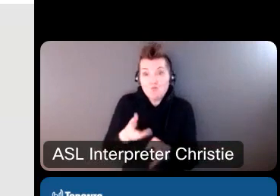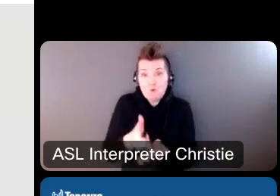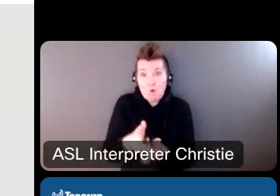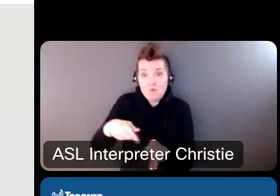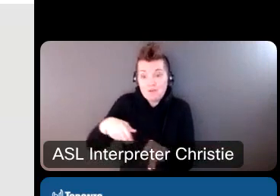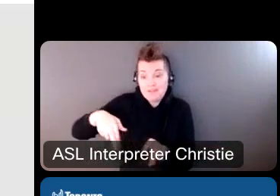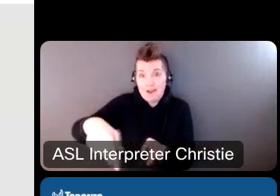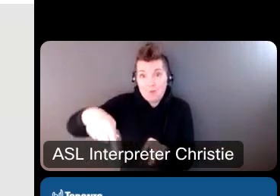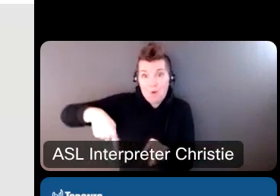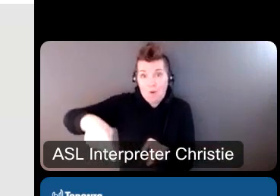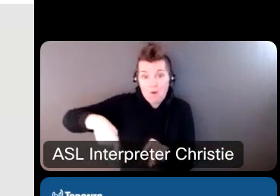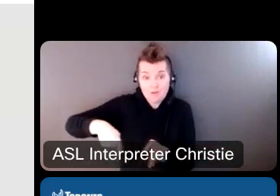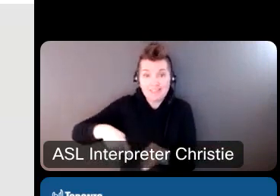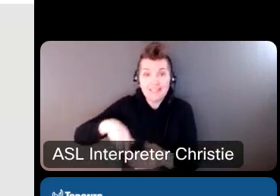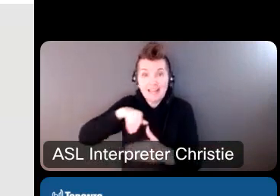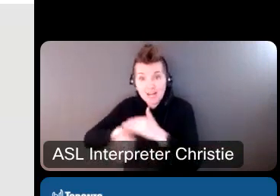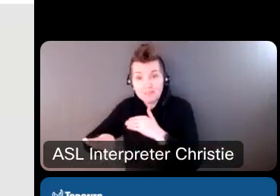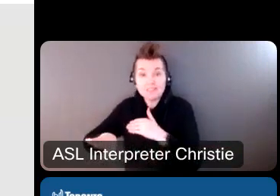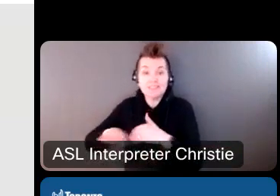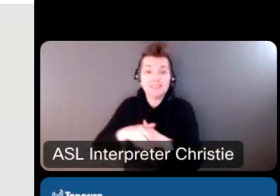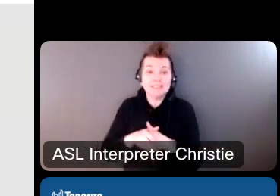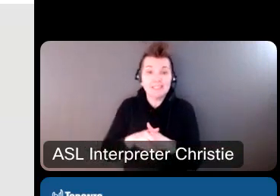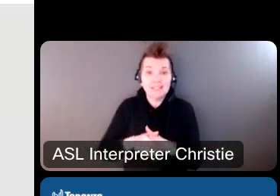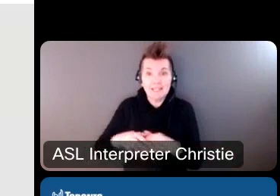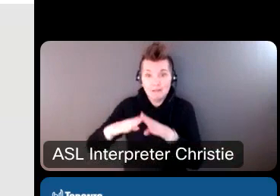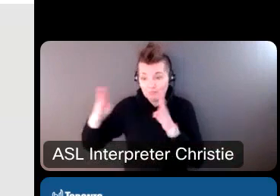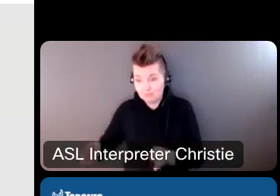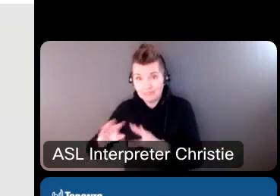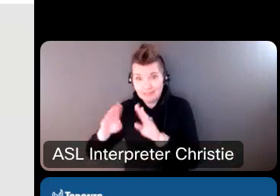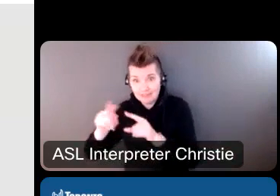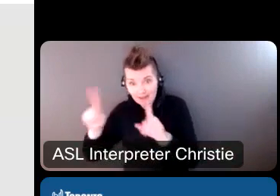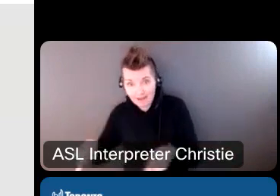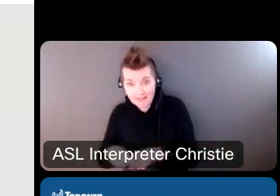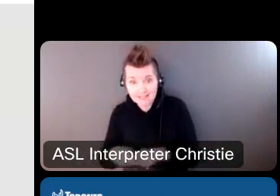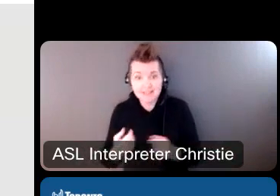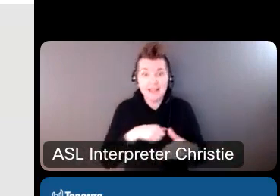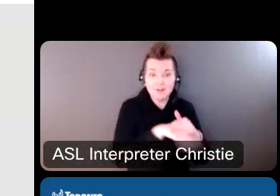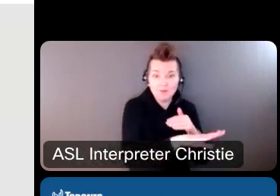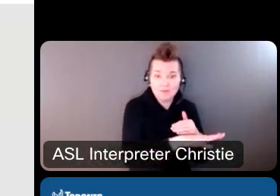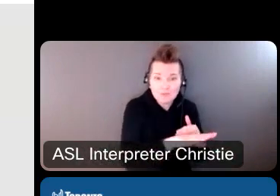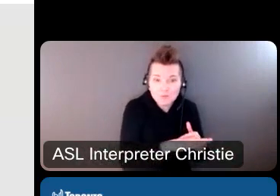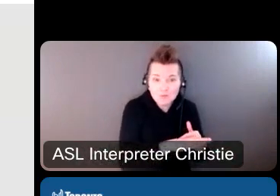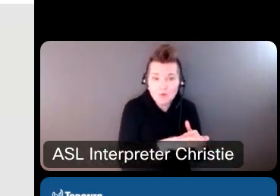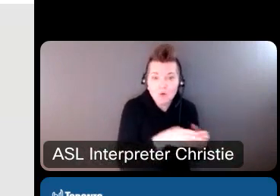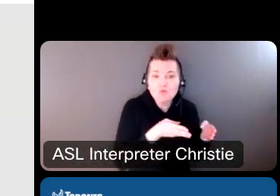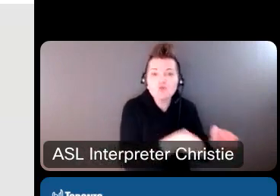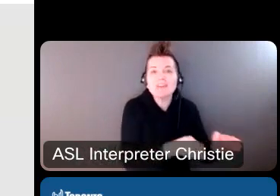and street furniture and other pedestrian amenities. 69% of respondents place construction zones